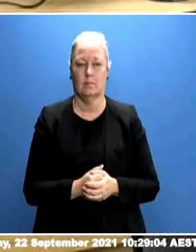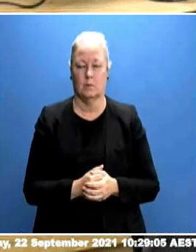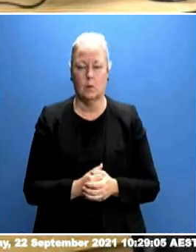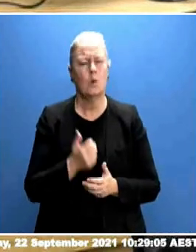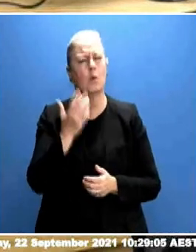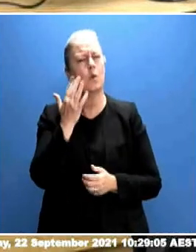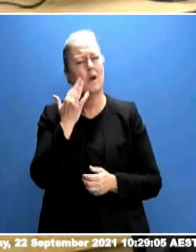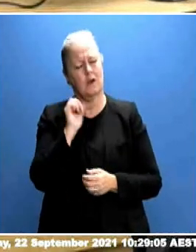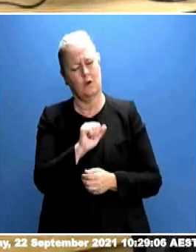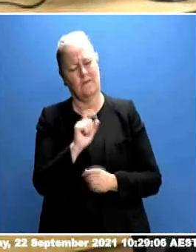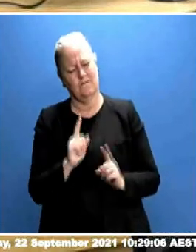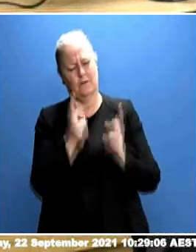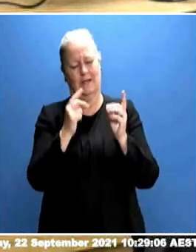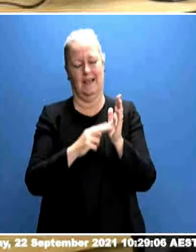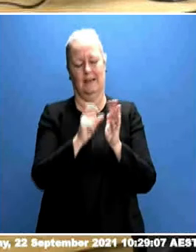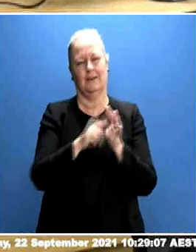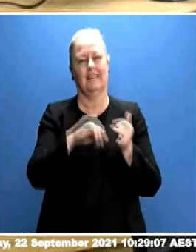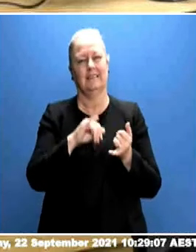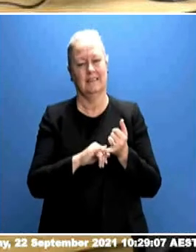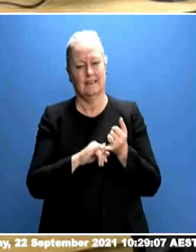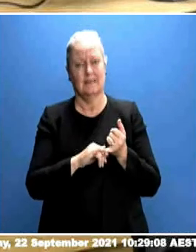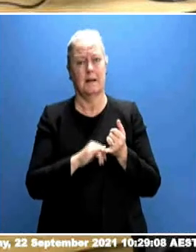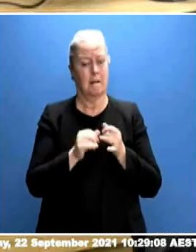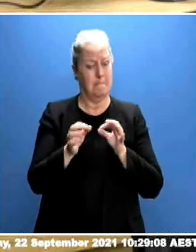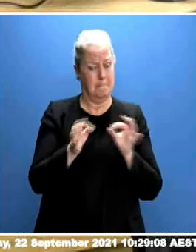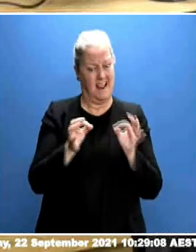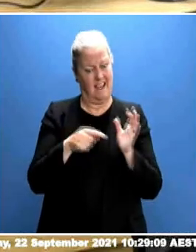When did her first NDIS plan come in place; do you remember?